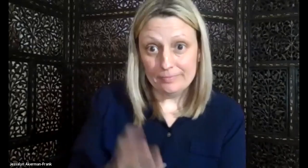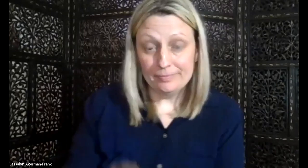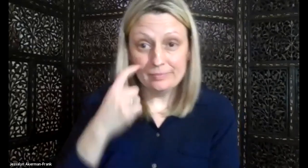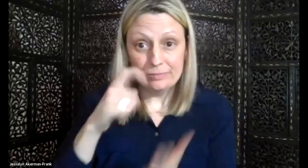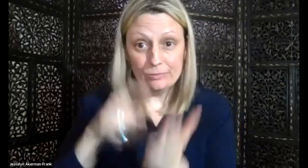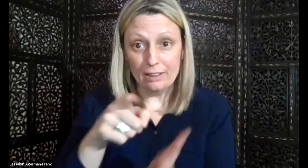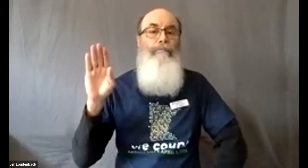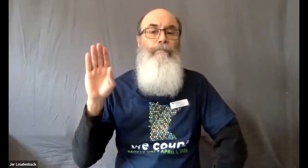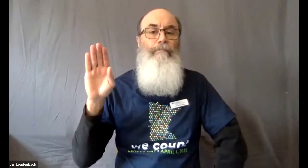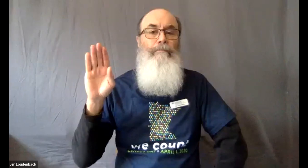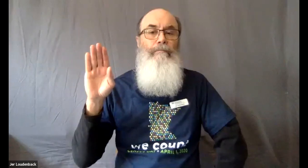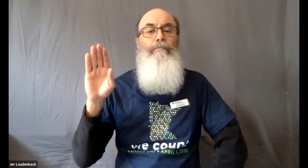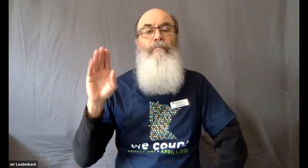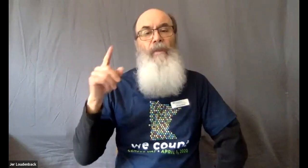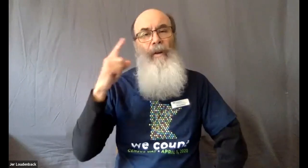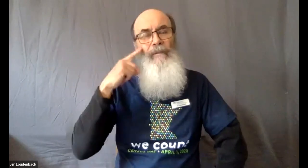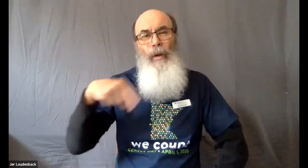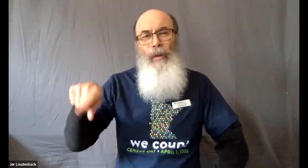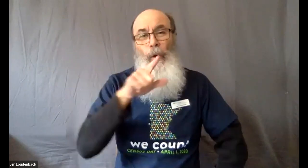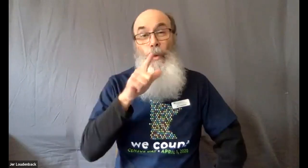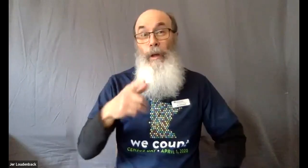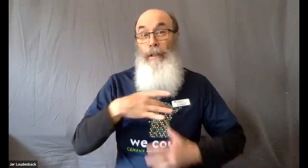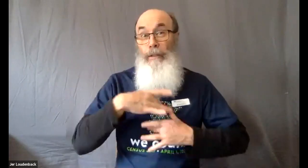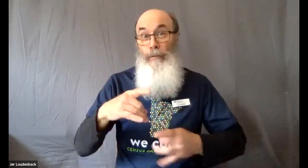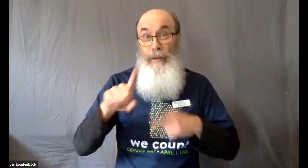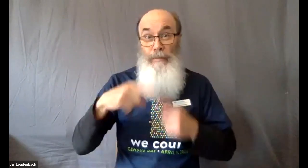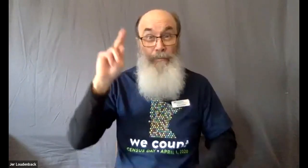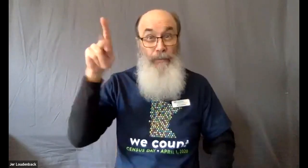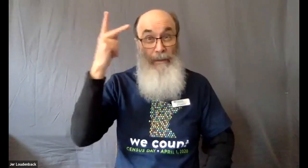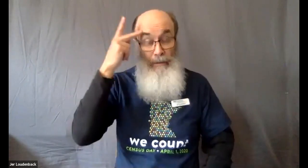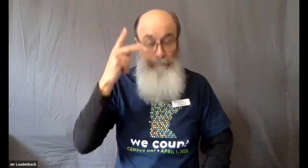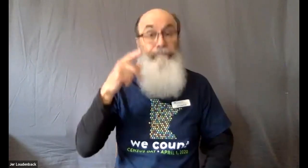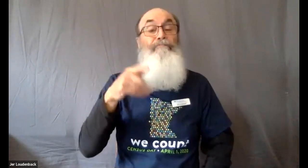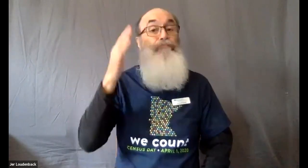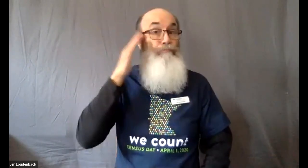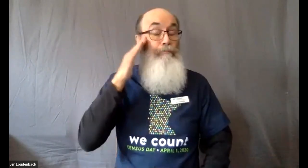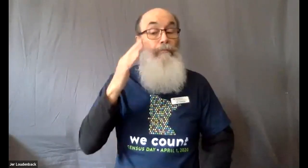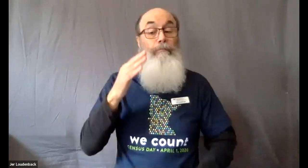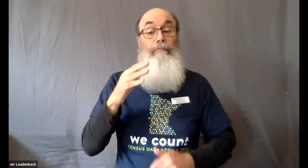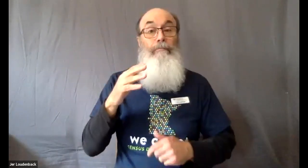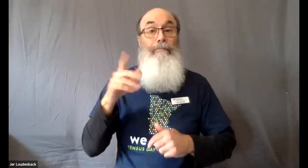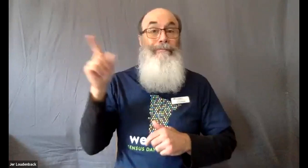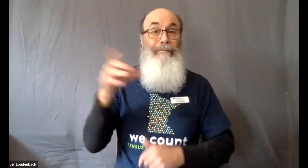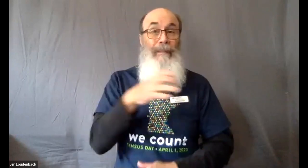our private information private >> Jessalyn: Thank you so much. Now we're going to wrap it up -- I'm sorry,